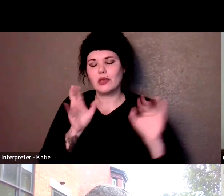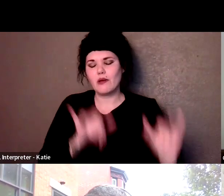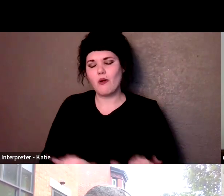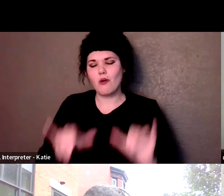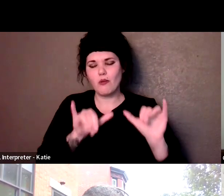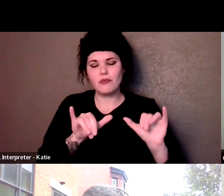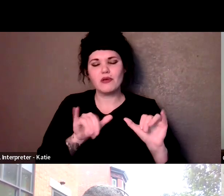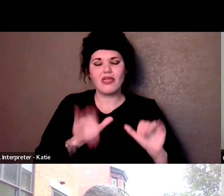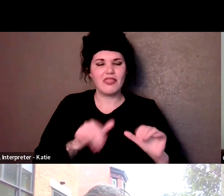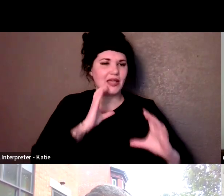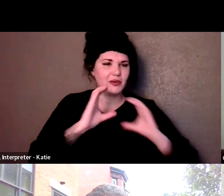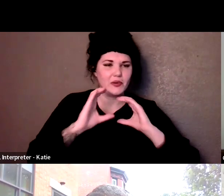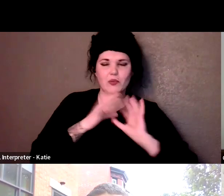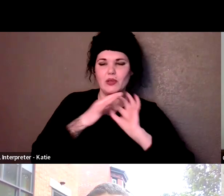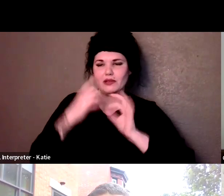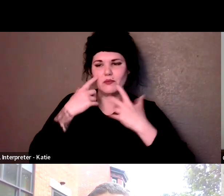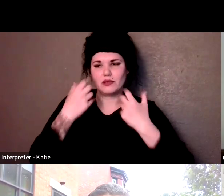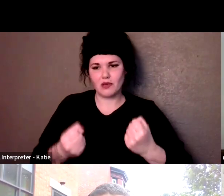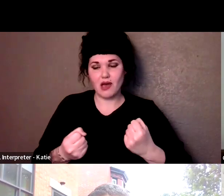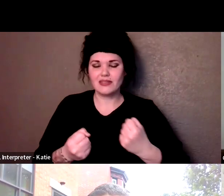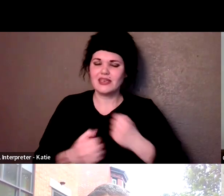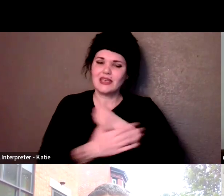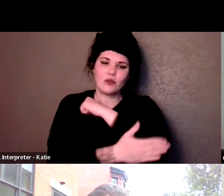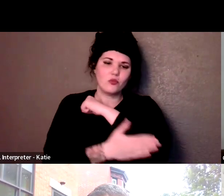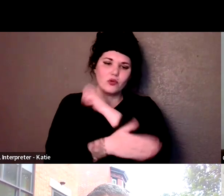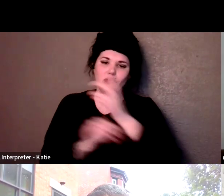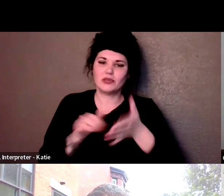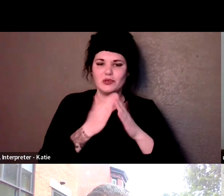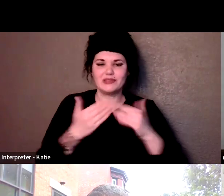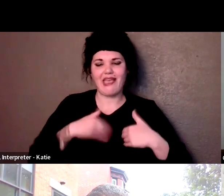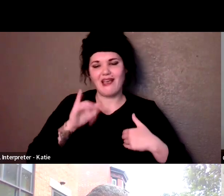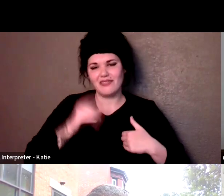stigma. It's more difficult for people to speak up about mental health